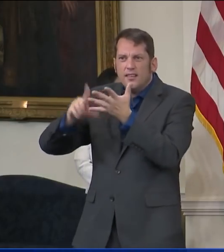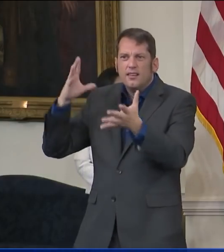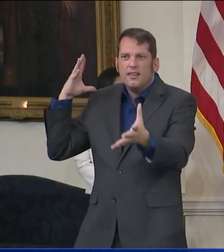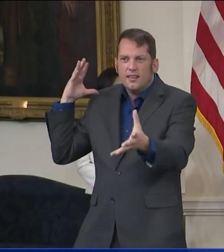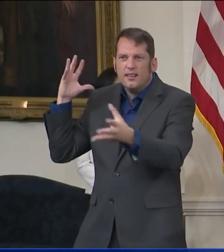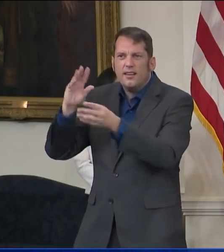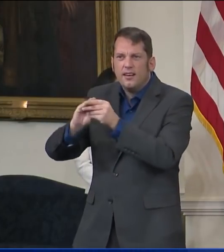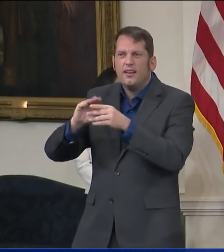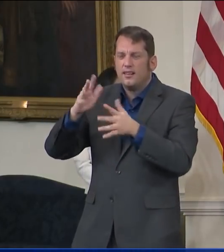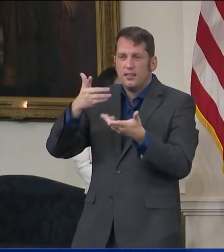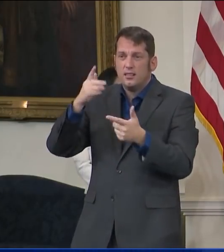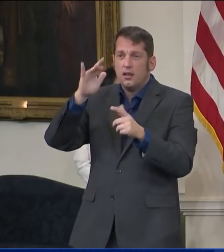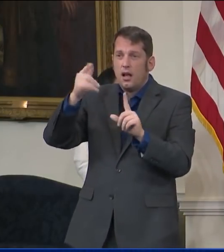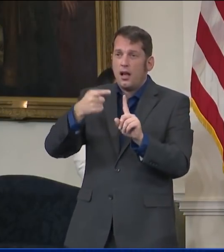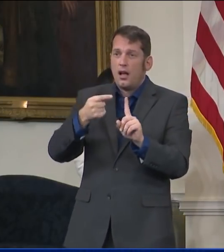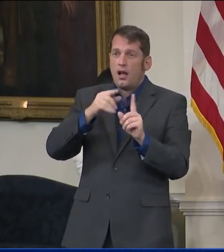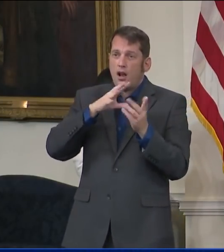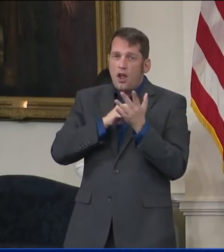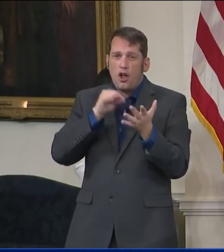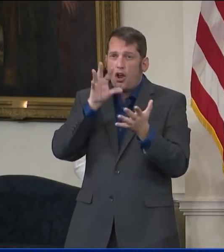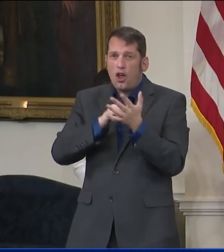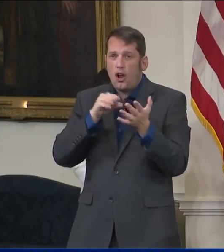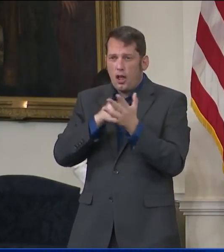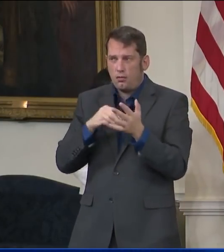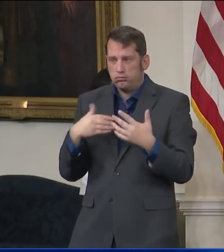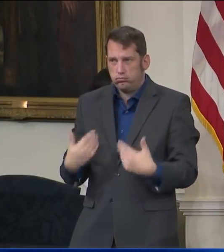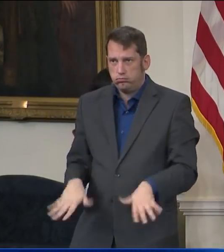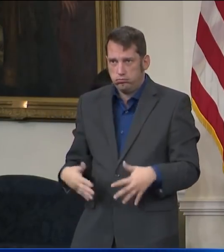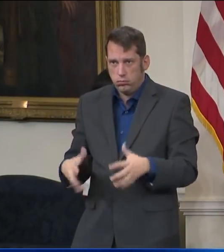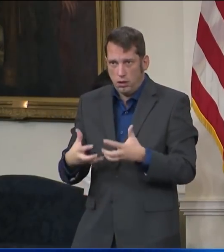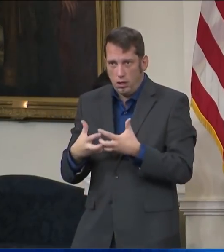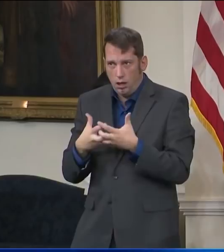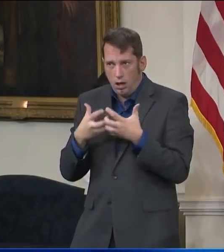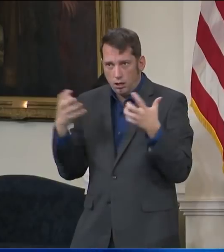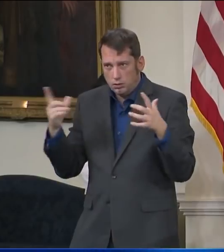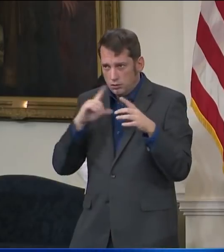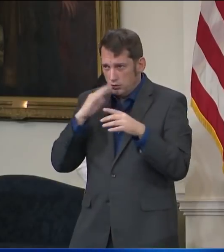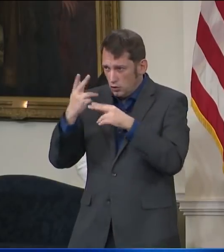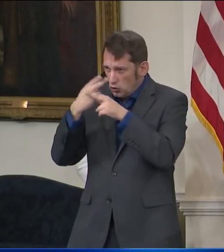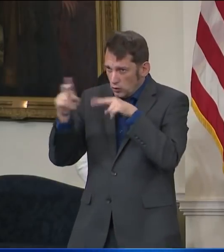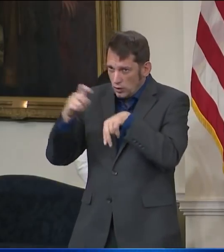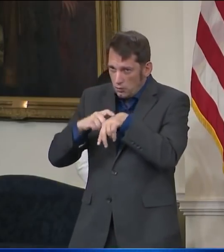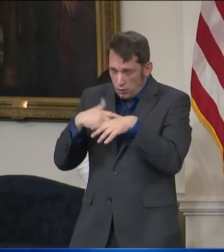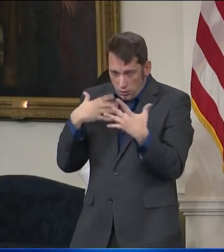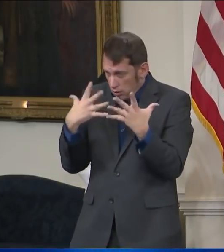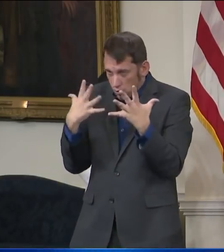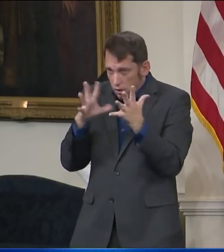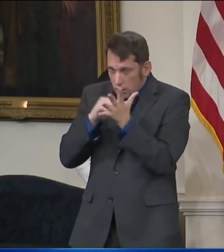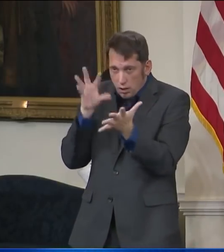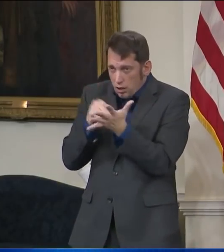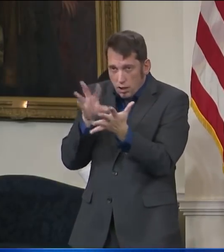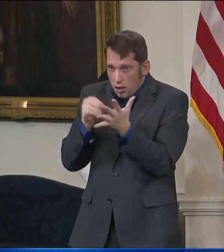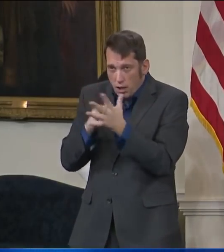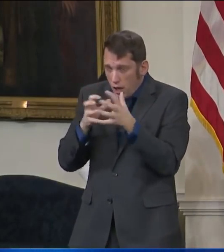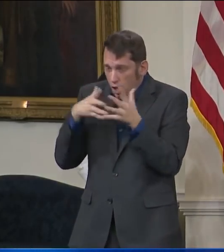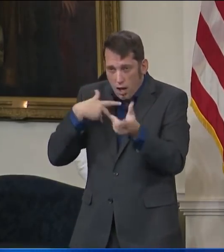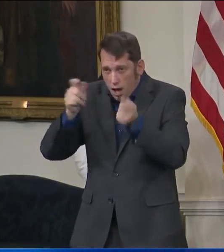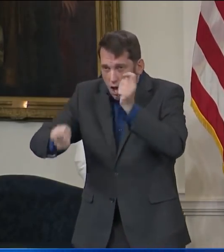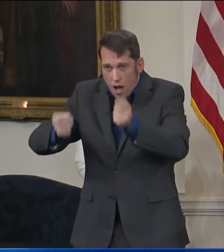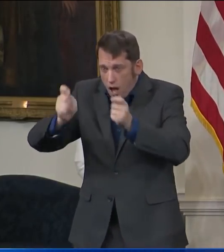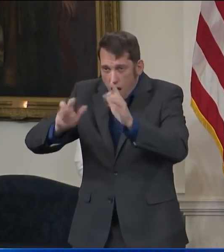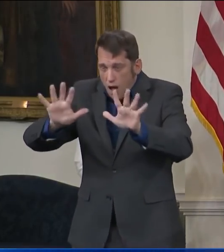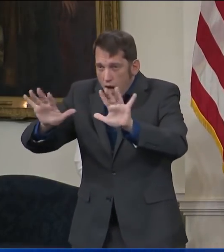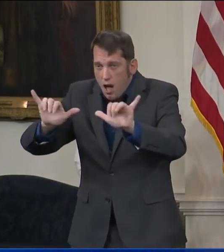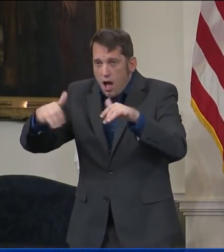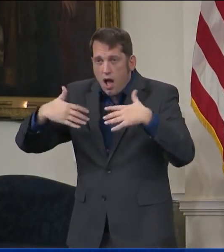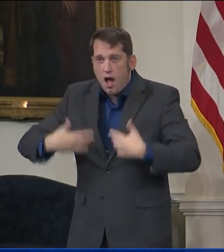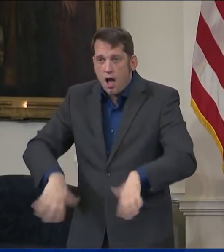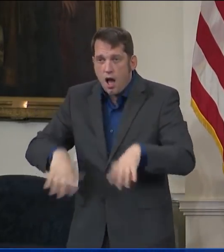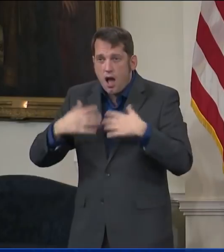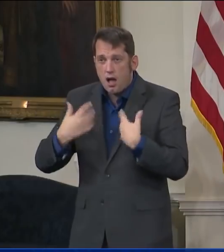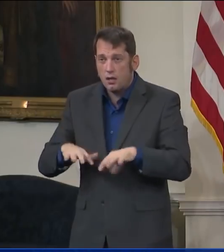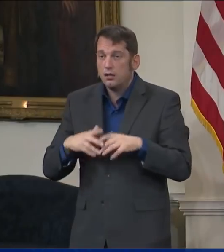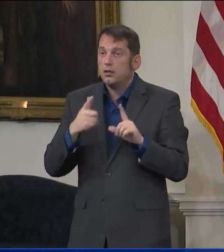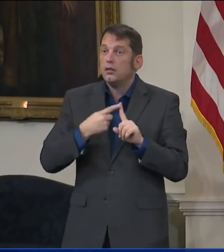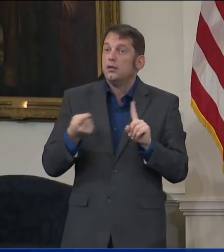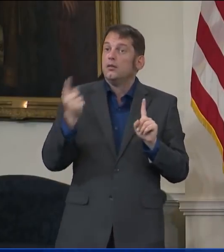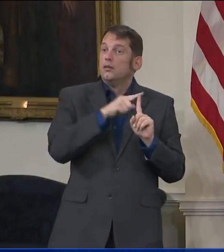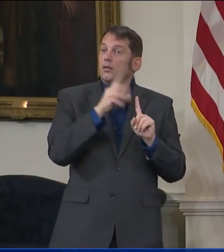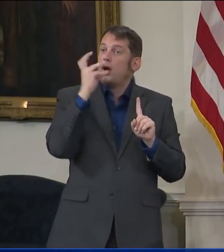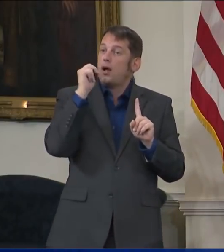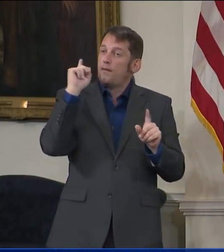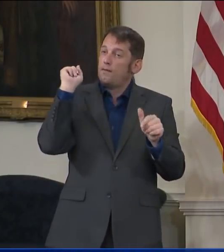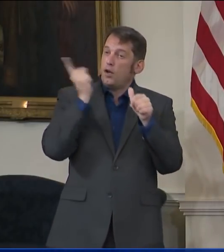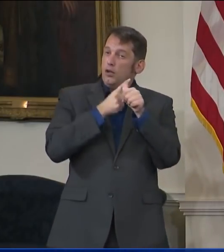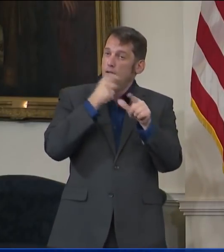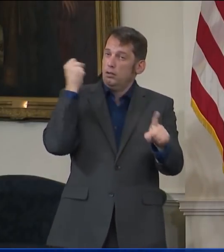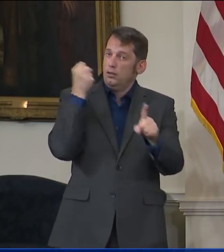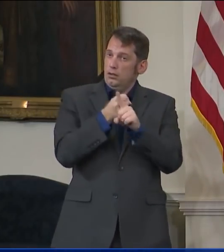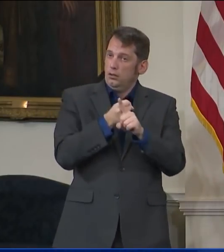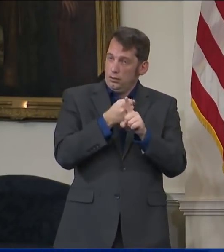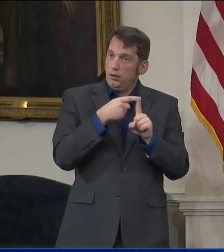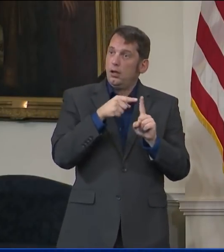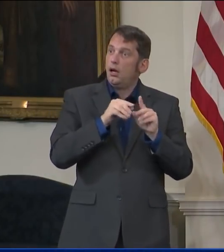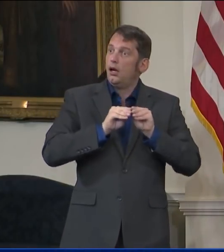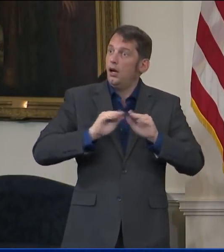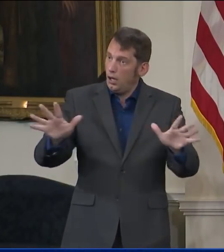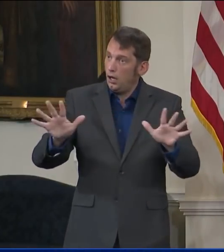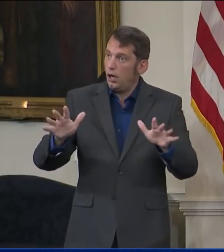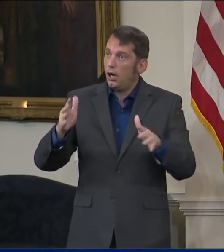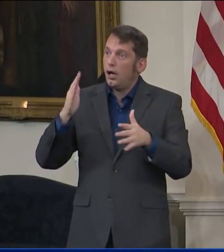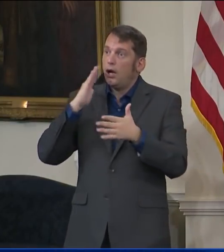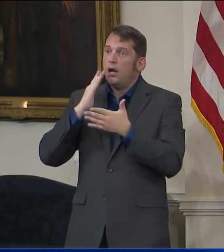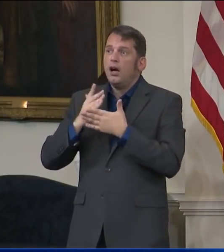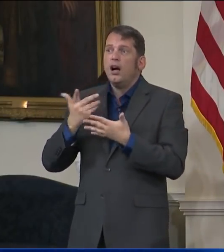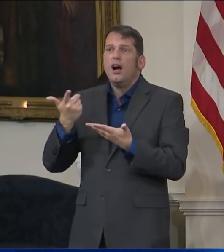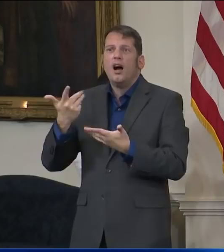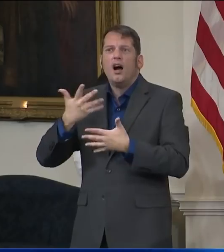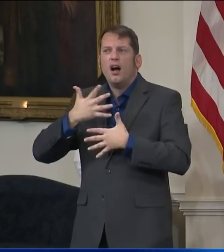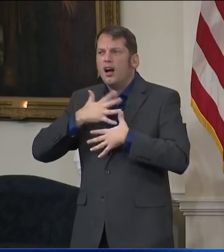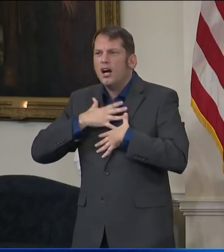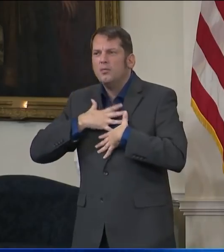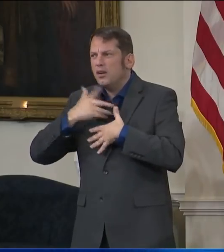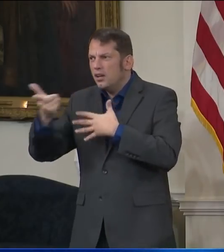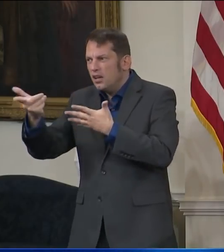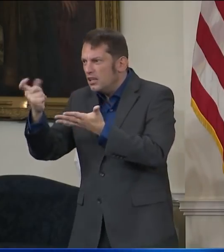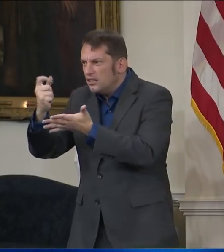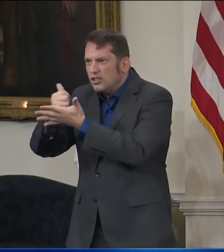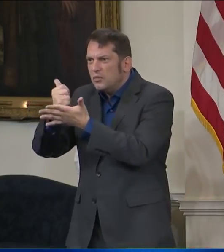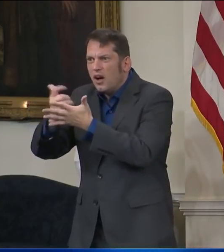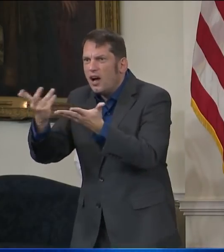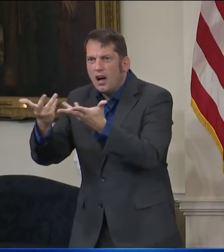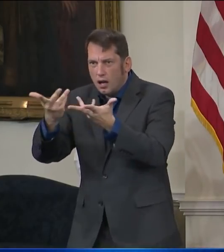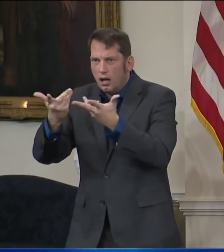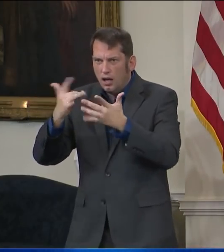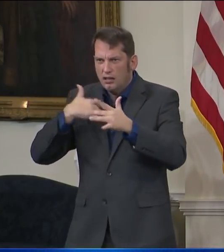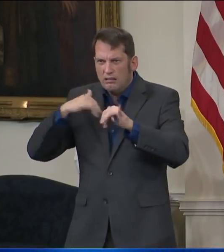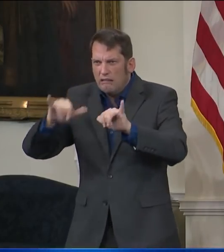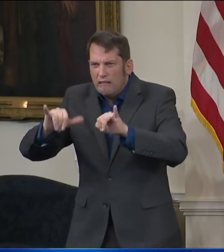AND I DON’T REMEMBER LEARNING THIS MUCH ABOUT A SINGLE DISEASE OVER SUCH A SHORT PERIOD OF TIME AND I THINK BACK TO WHEN WE TOOK CARE OF OUR FIRST PERSON WITH BAD RESPIRATORY FAILURE AND AND